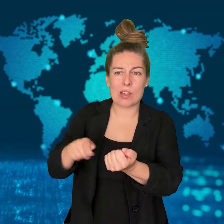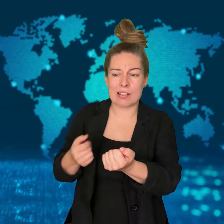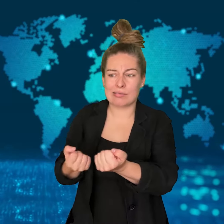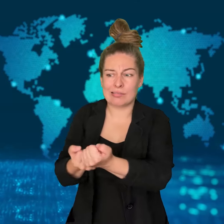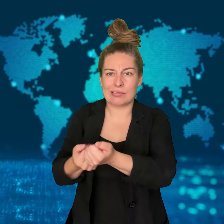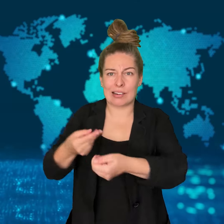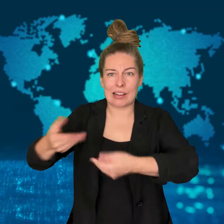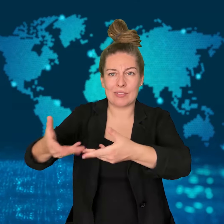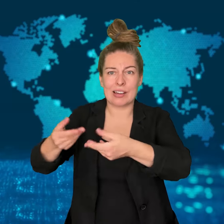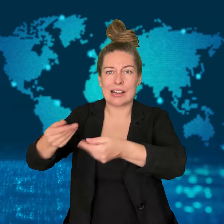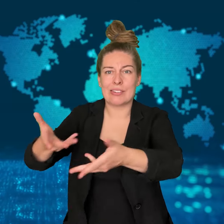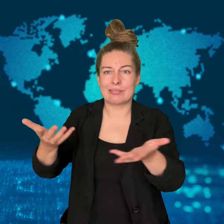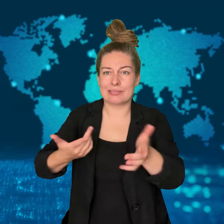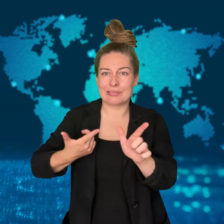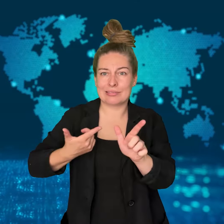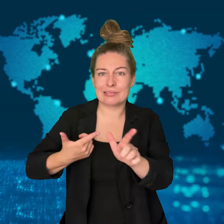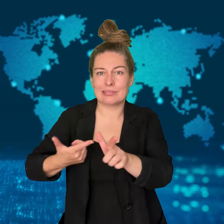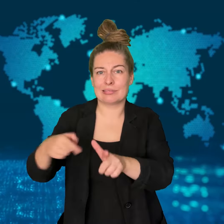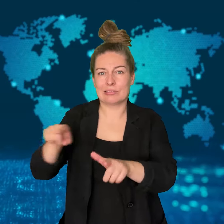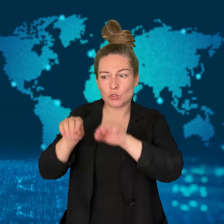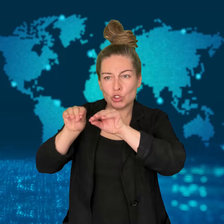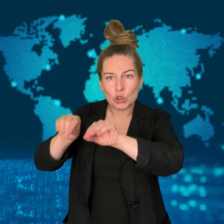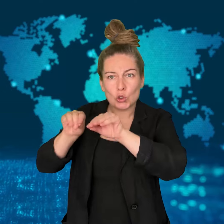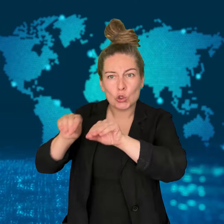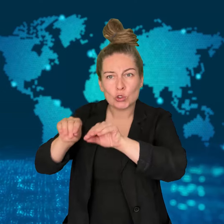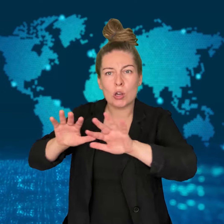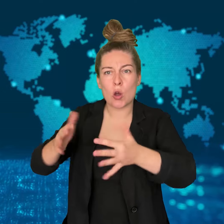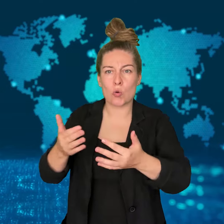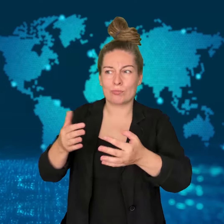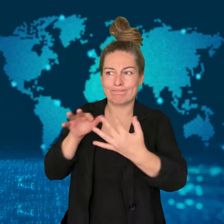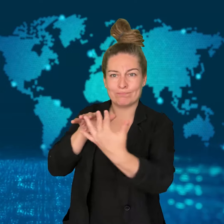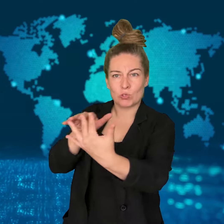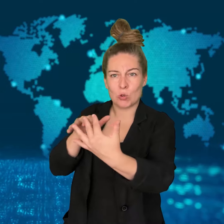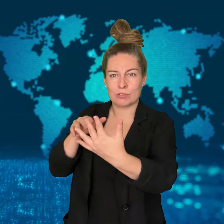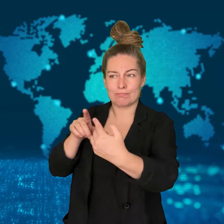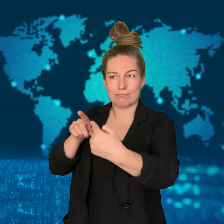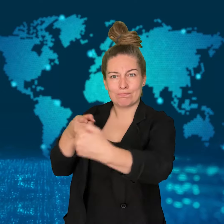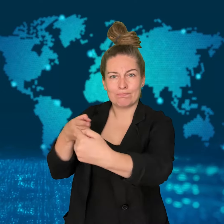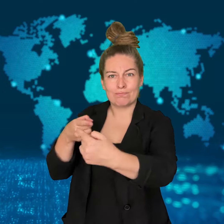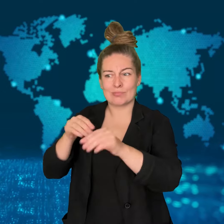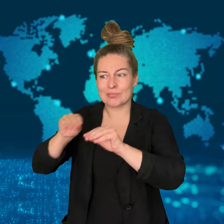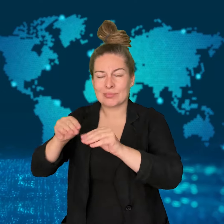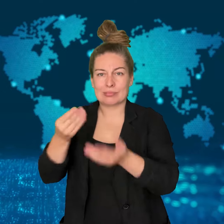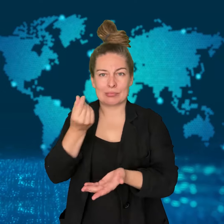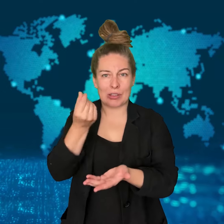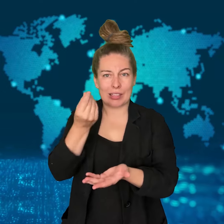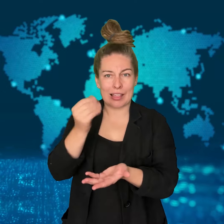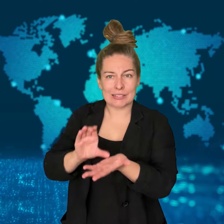and financial aid, but have been careful to avoid